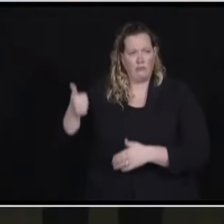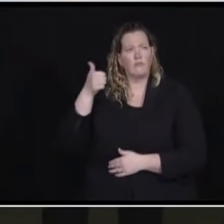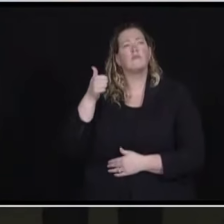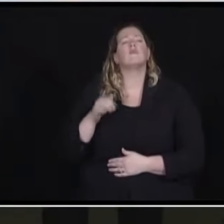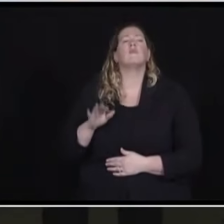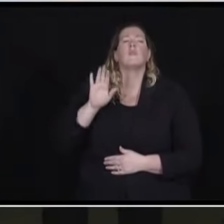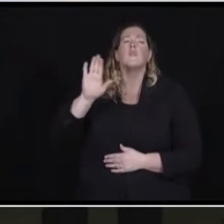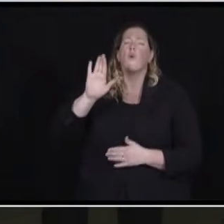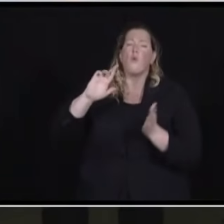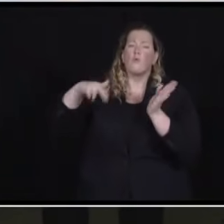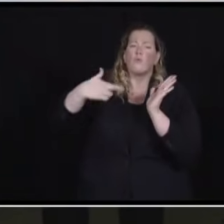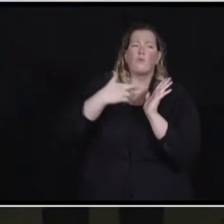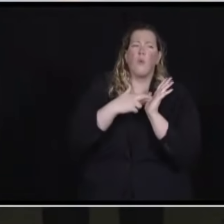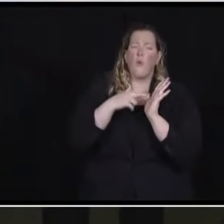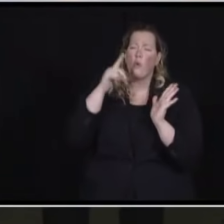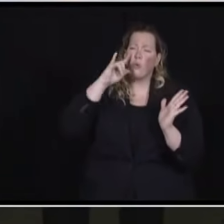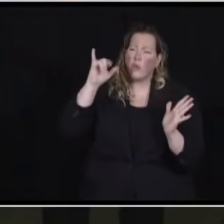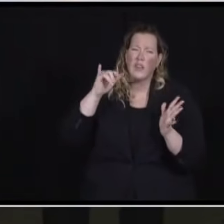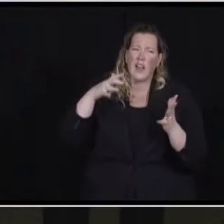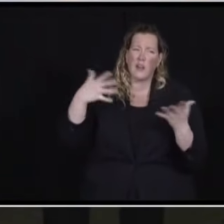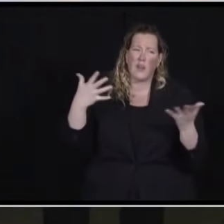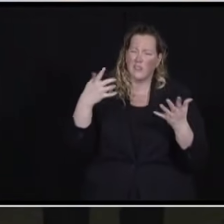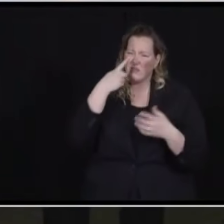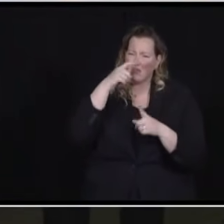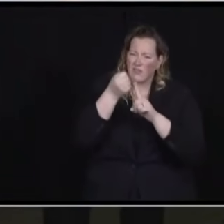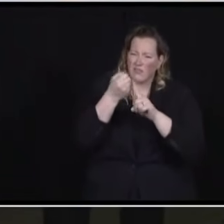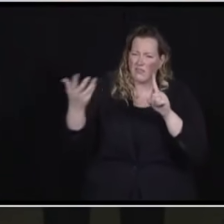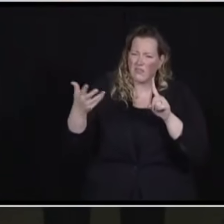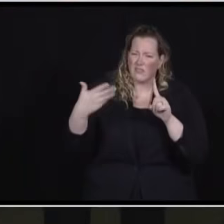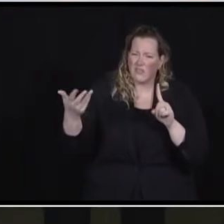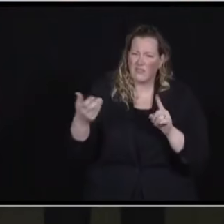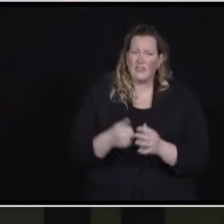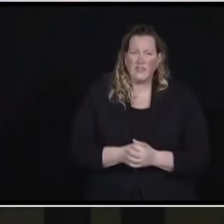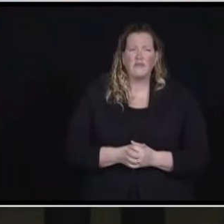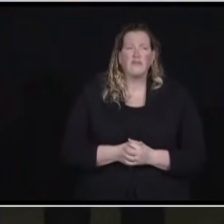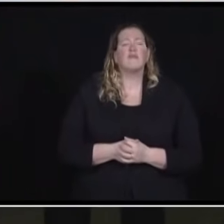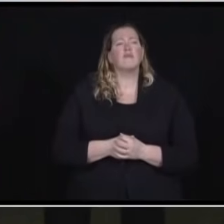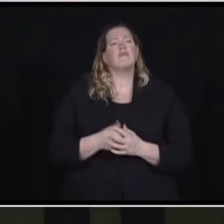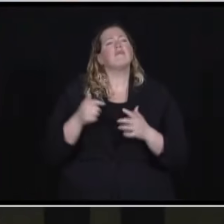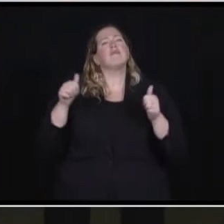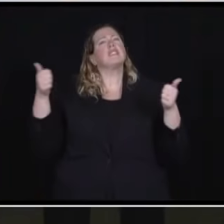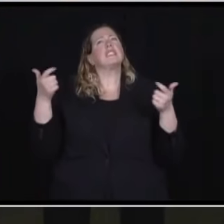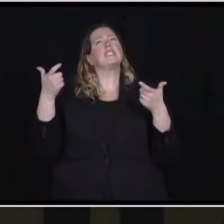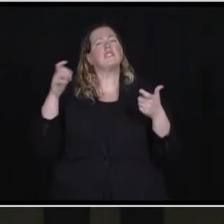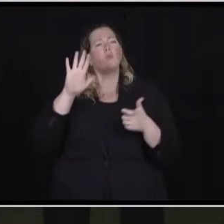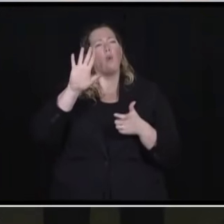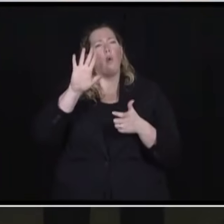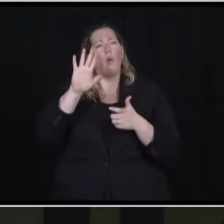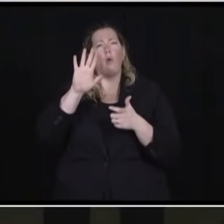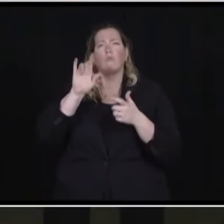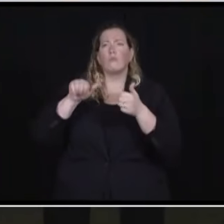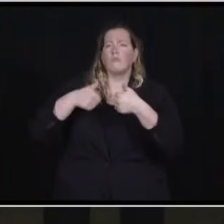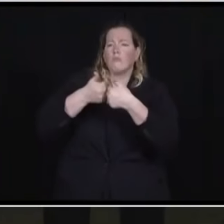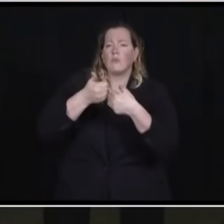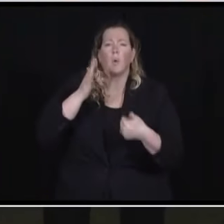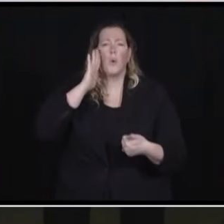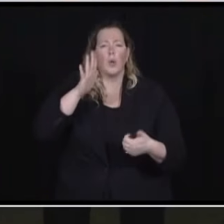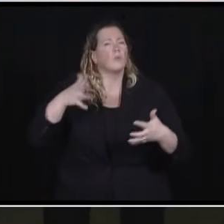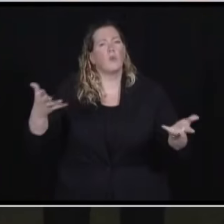track it from stem to stern, so to speak, as we are doing it. Our mandate is clear and we are to be waiting for 31 December.